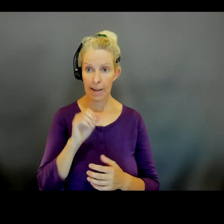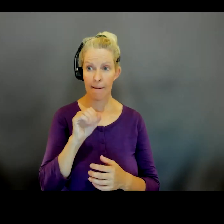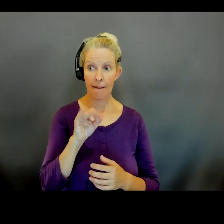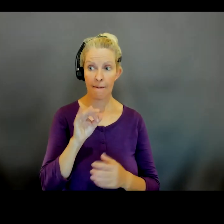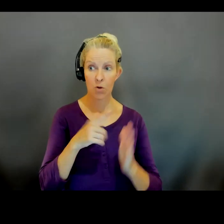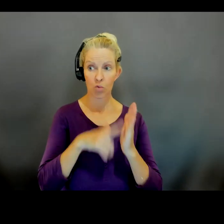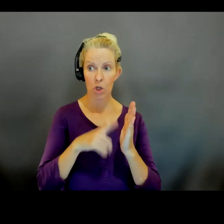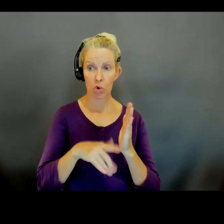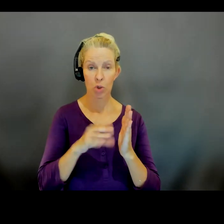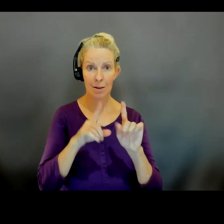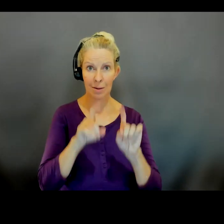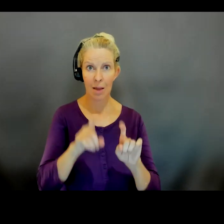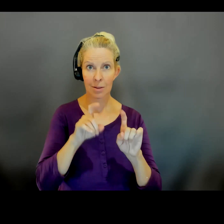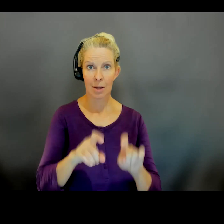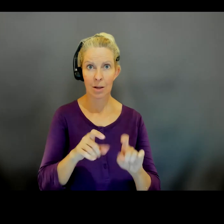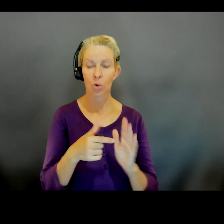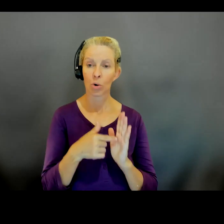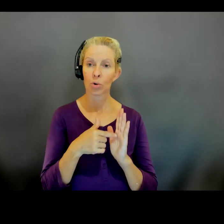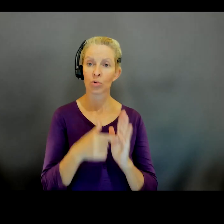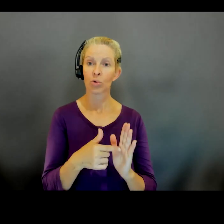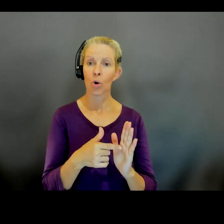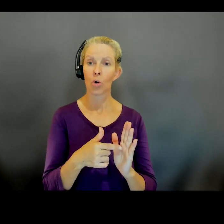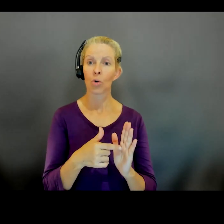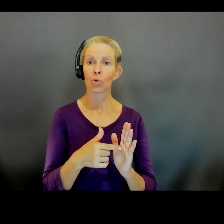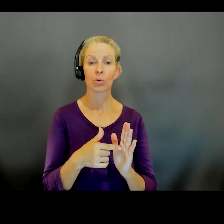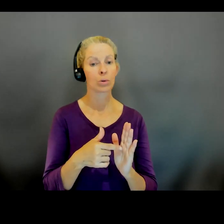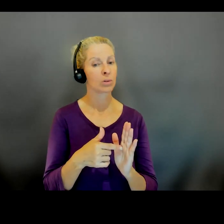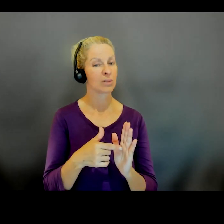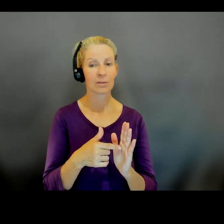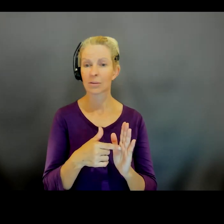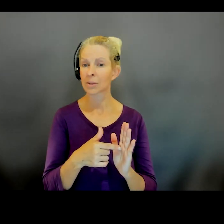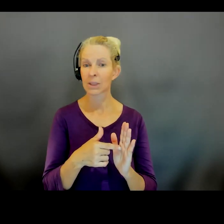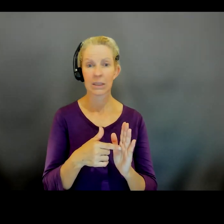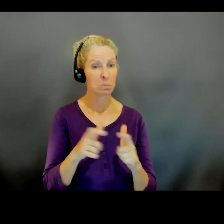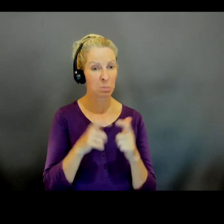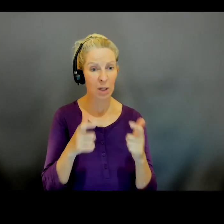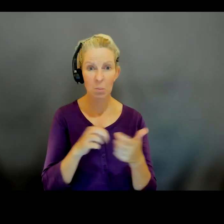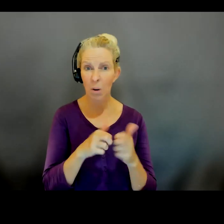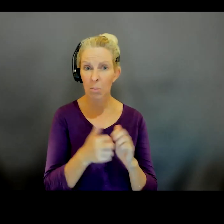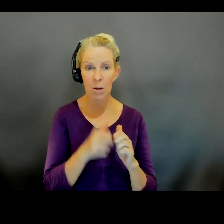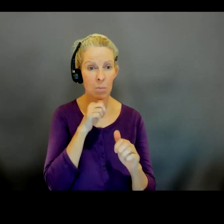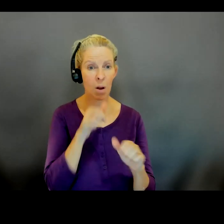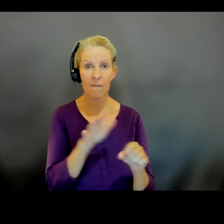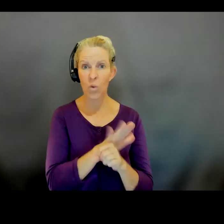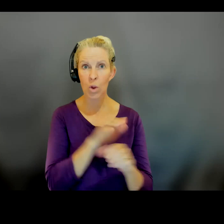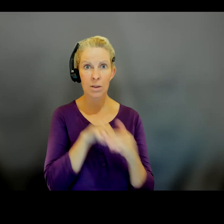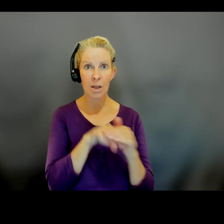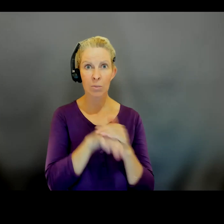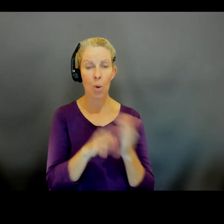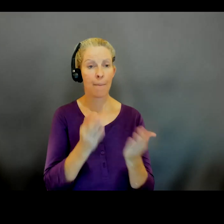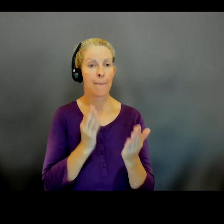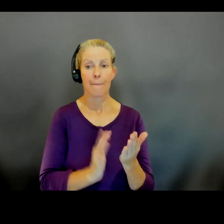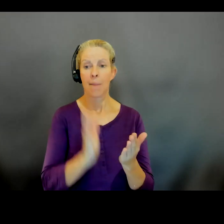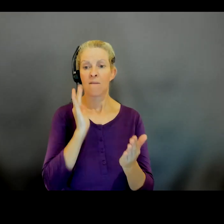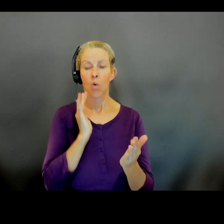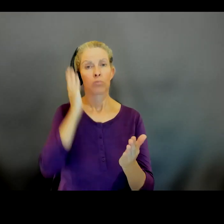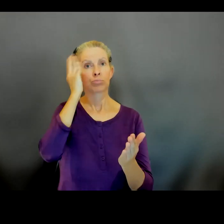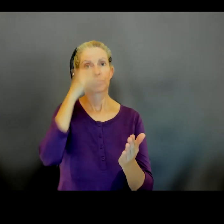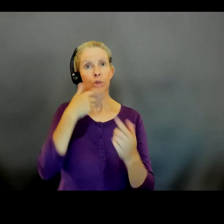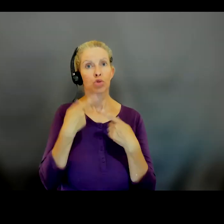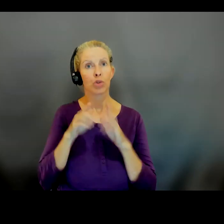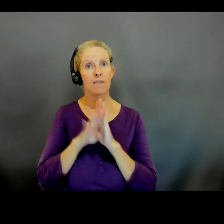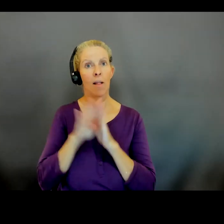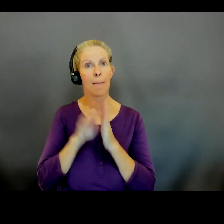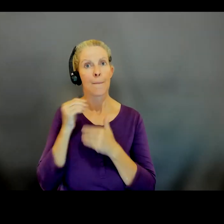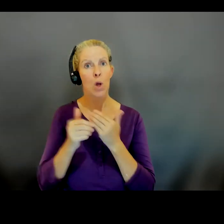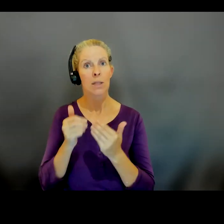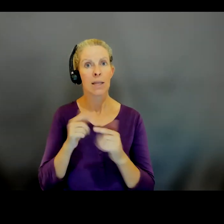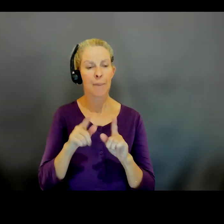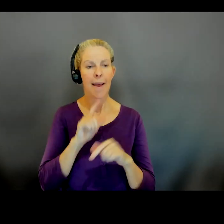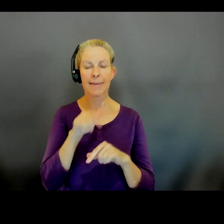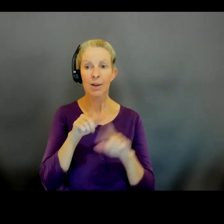testing turns up a big problem that perhaps you had not seen before. Protect your team. Protect if